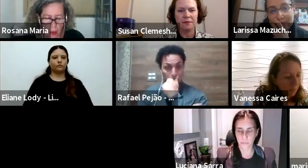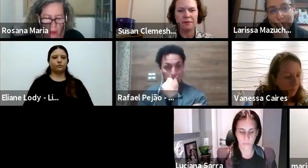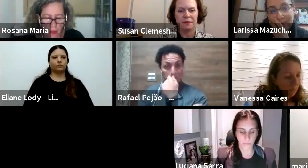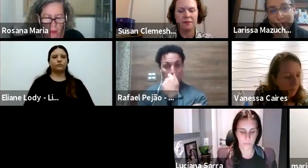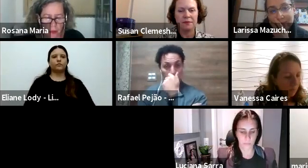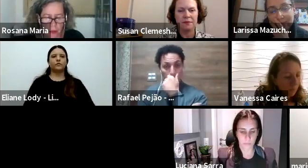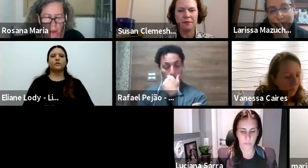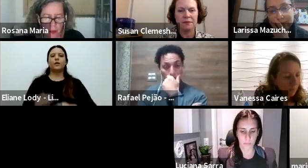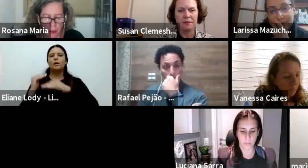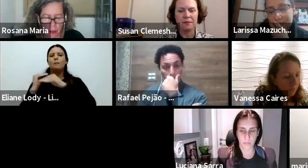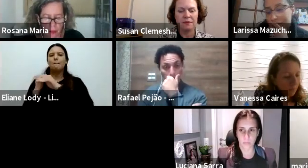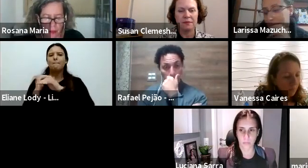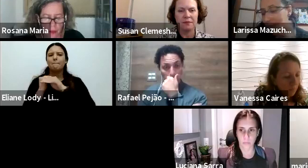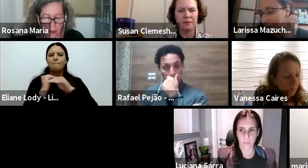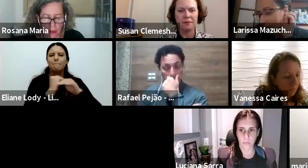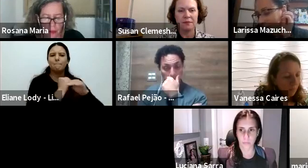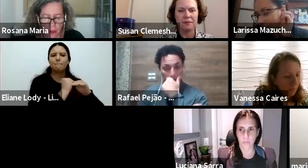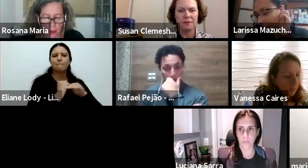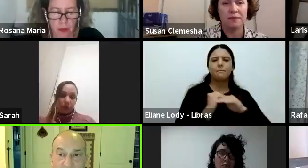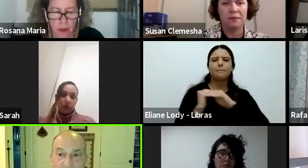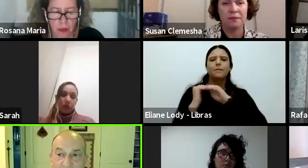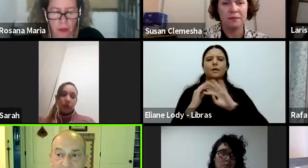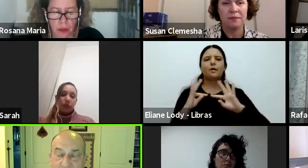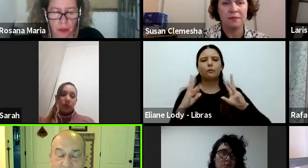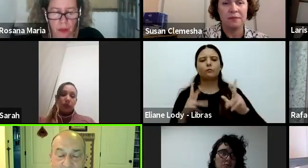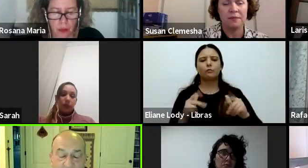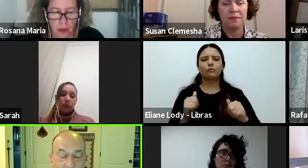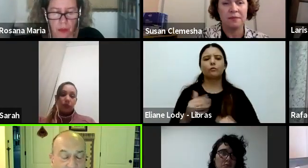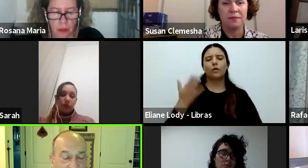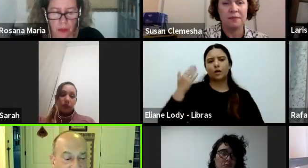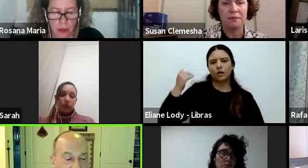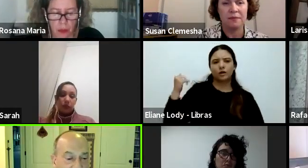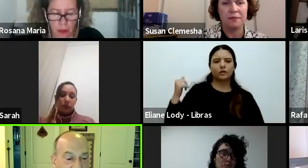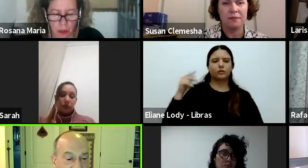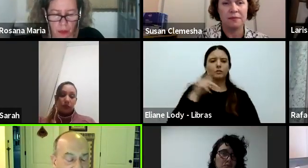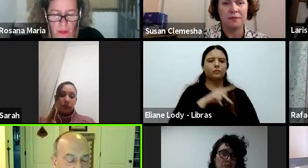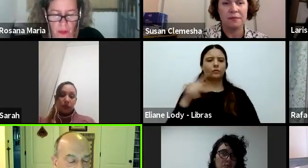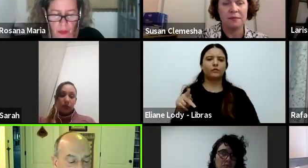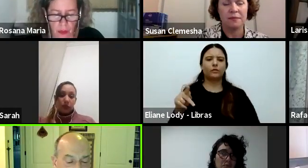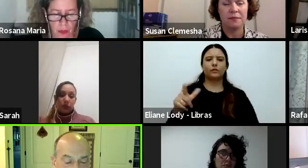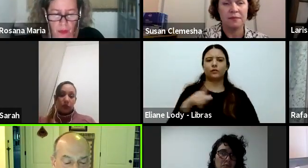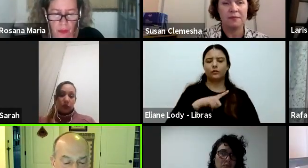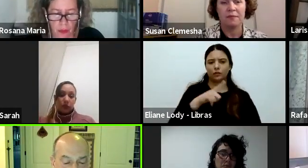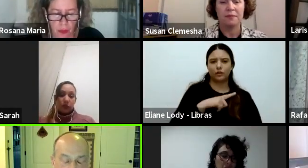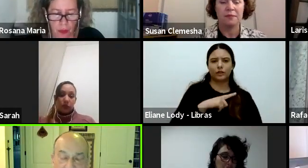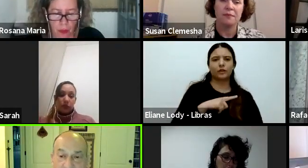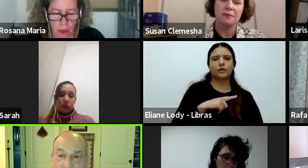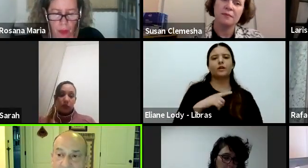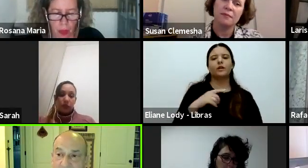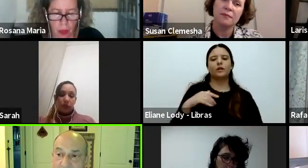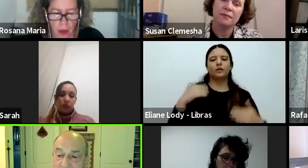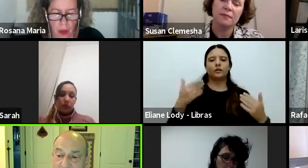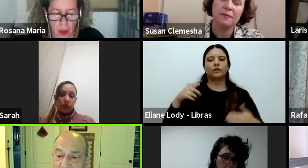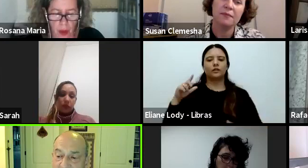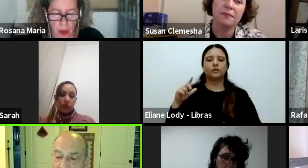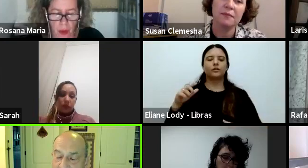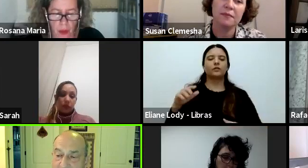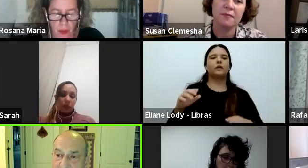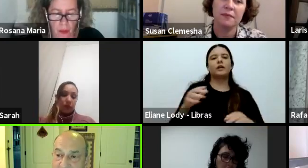I've had, I when I was at had, I when I was a teacher I had a super. ntendent say. ay, if you're teaching me ay, if you're teaching ninth if you're teaching ninth grade